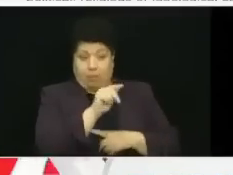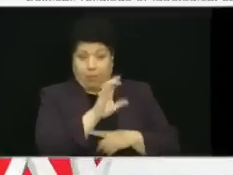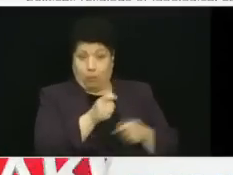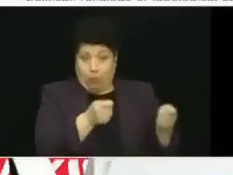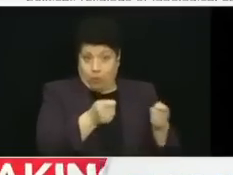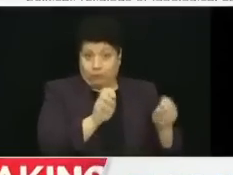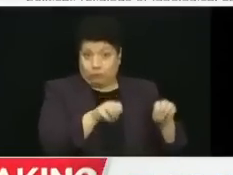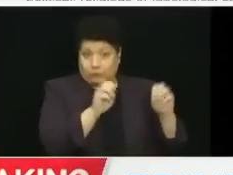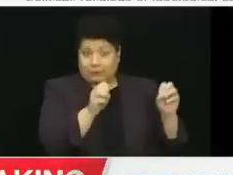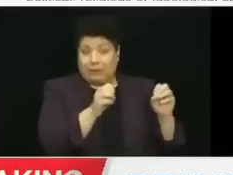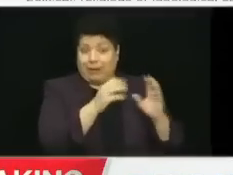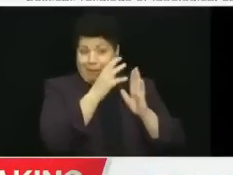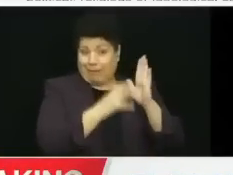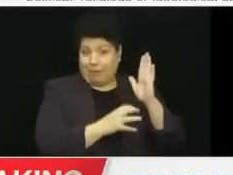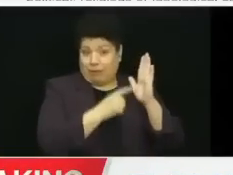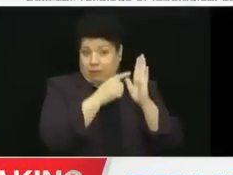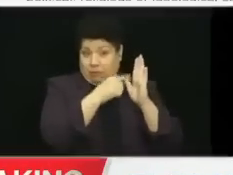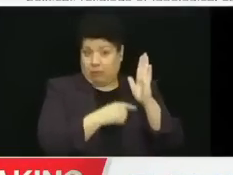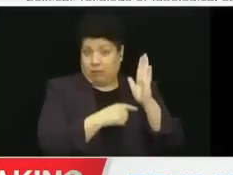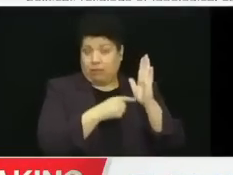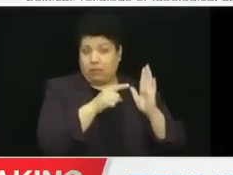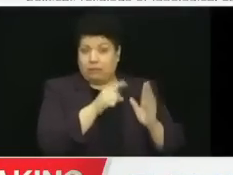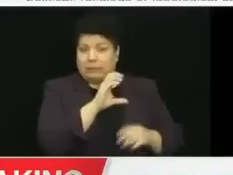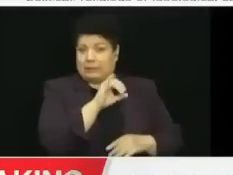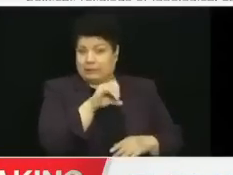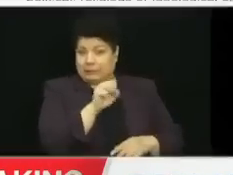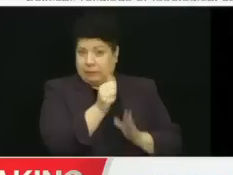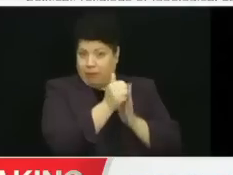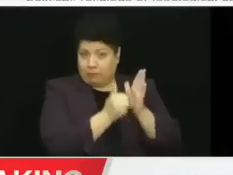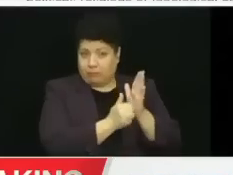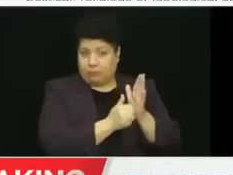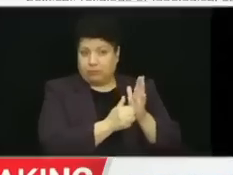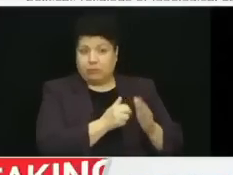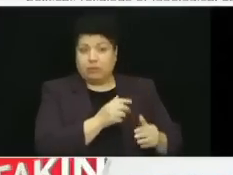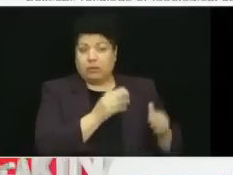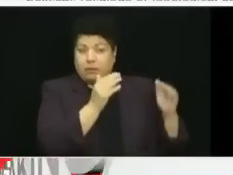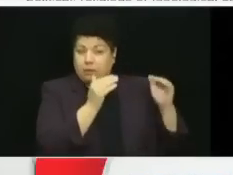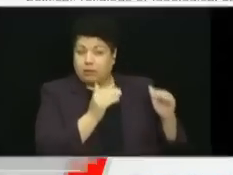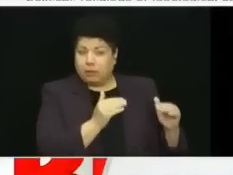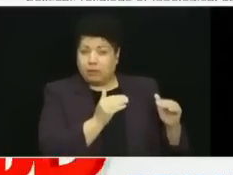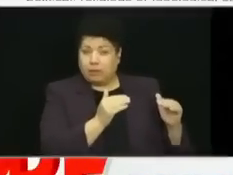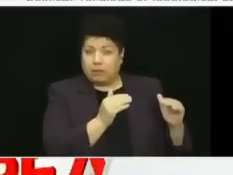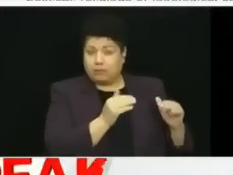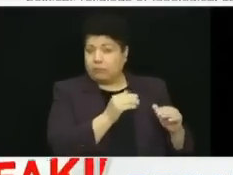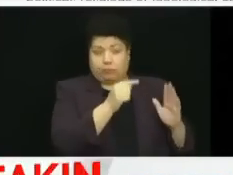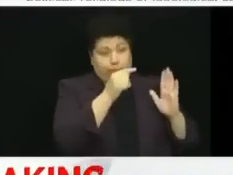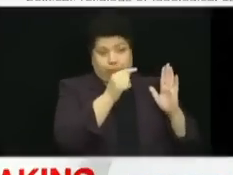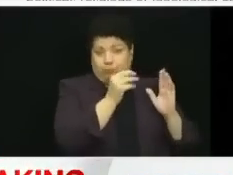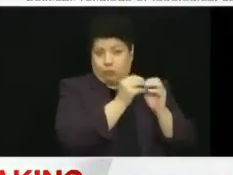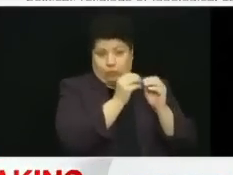SO IN ORDER FOR CSIS TO BE ABLE TO DO A PARTICULAR OPERATION, IT